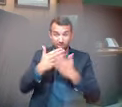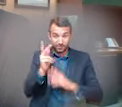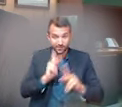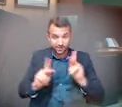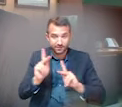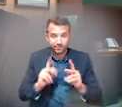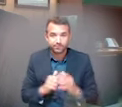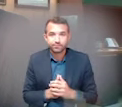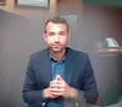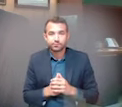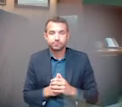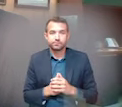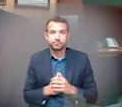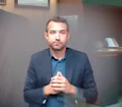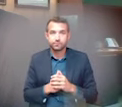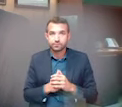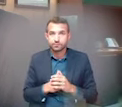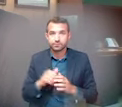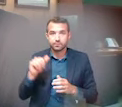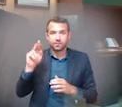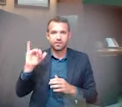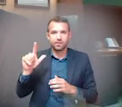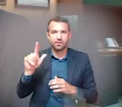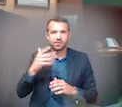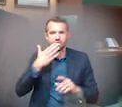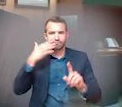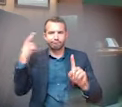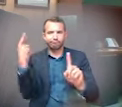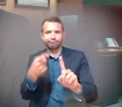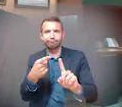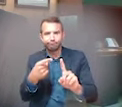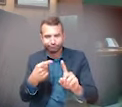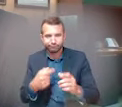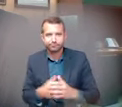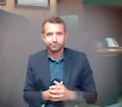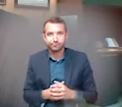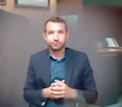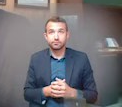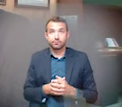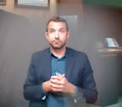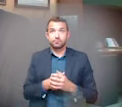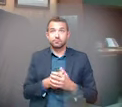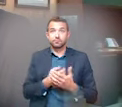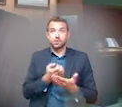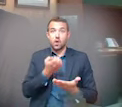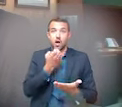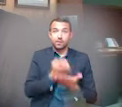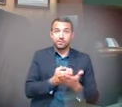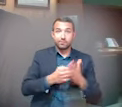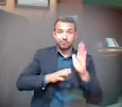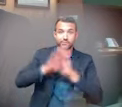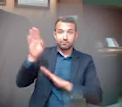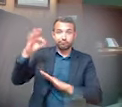And I think that's also... Anil makes that great point about the tremendous economic benefits.